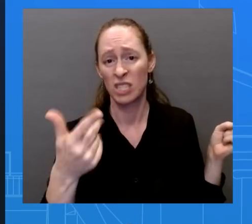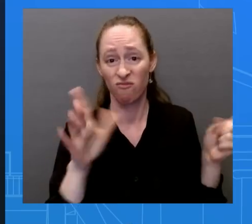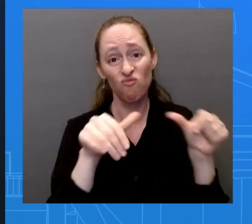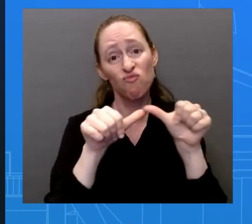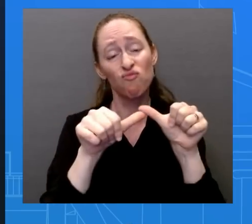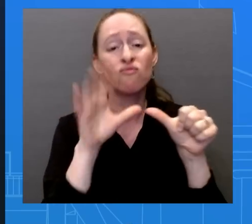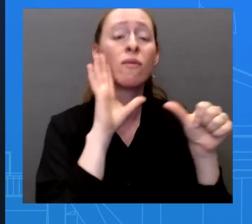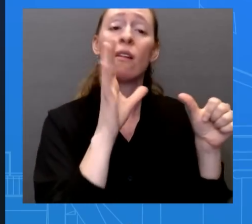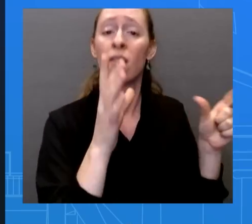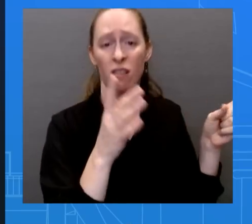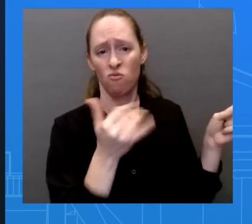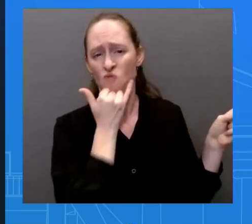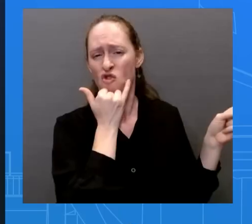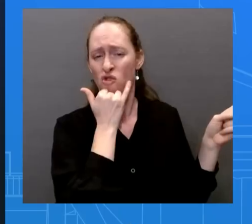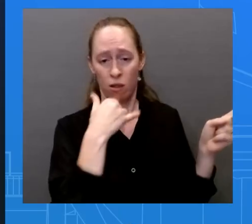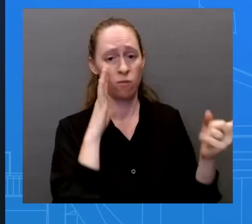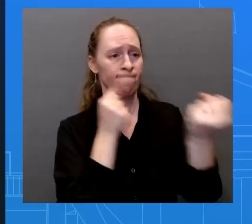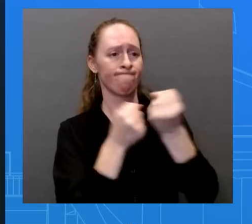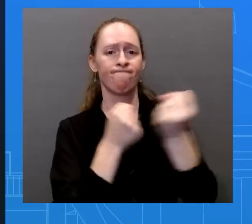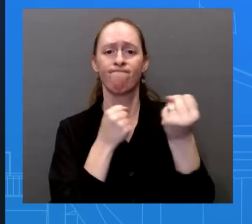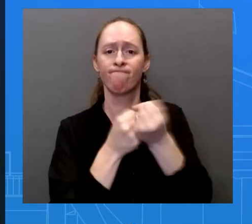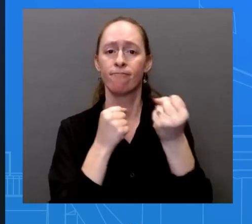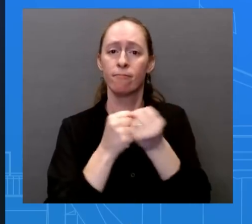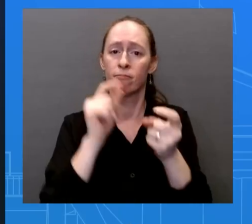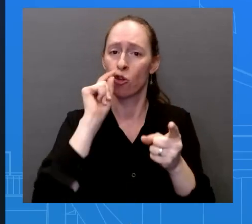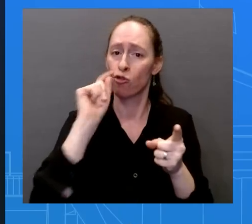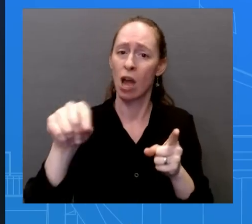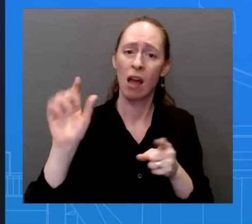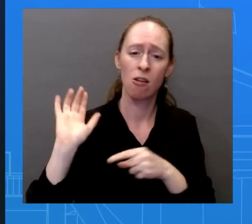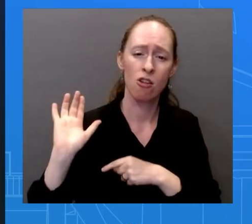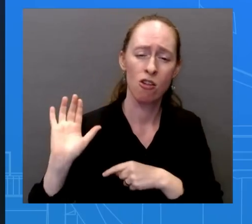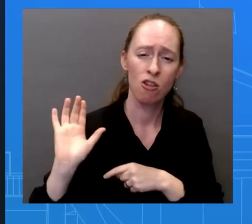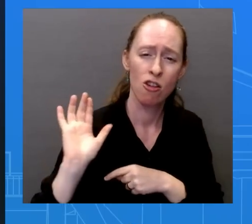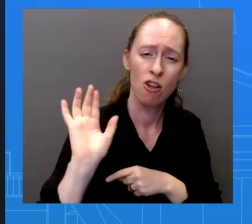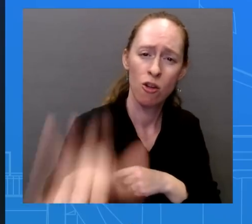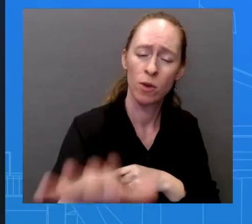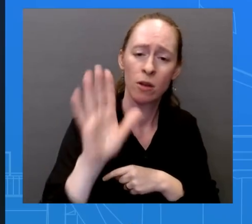and pledged to continue providing Ukraine with the support needed to defend itself,